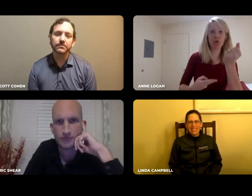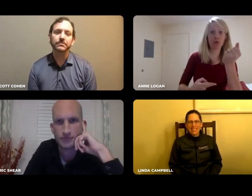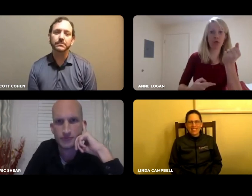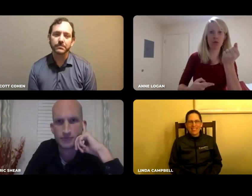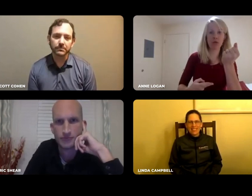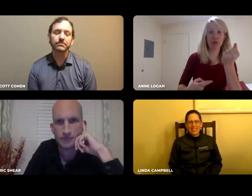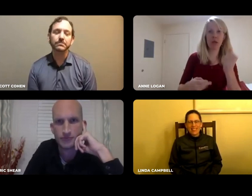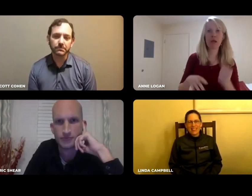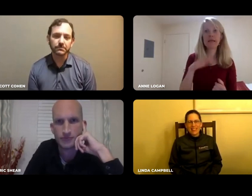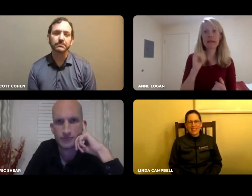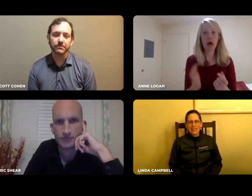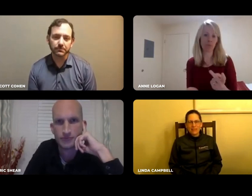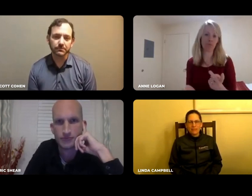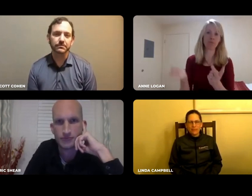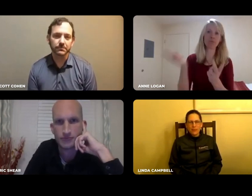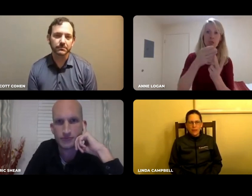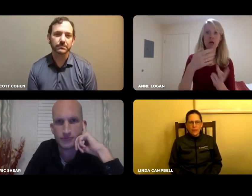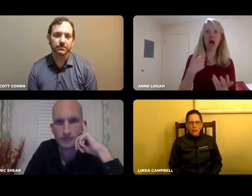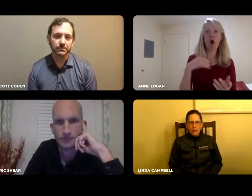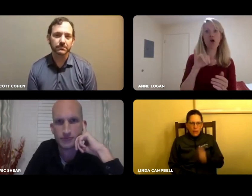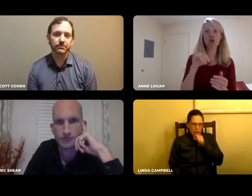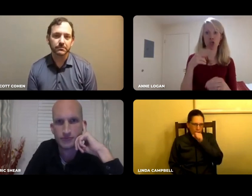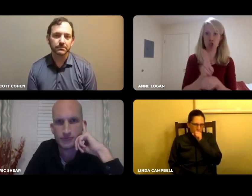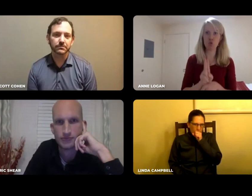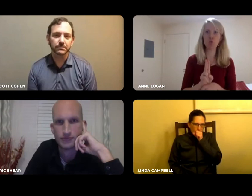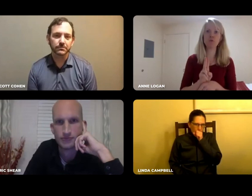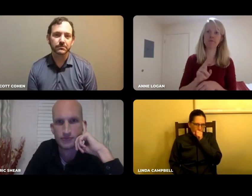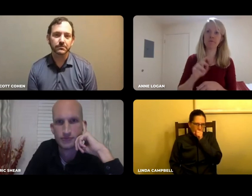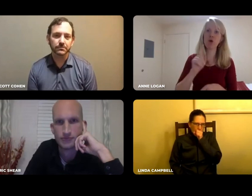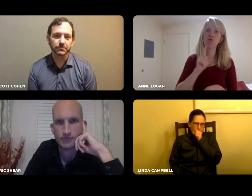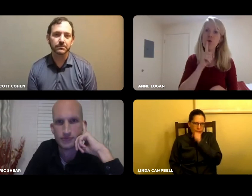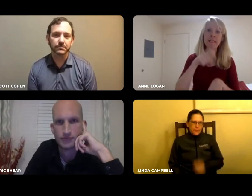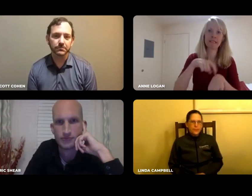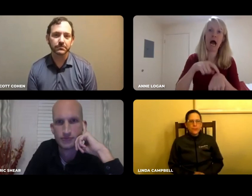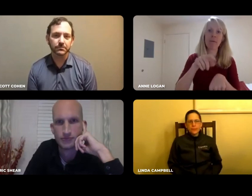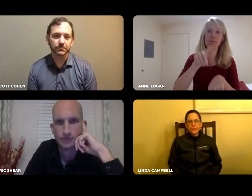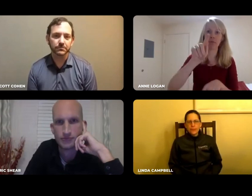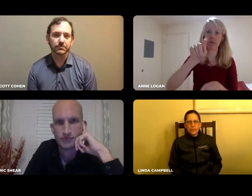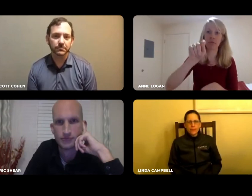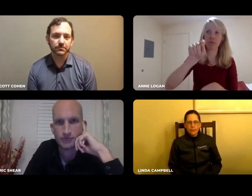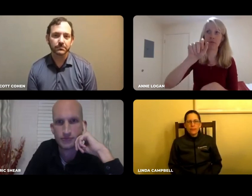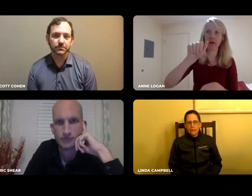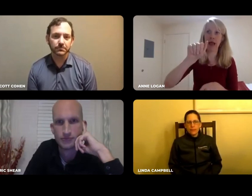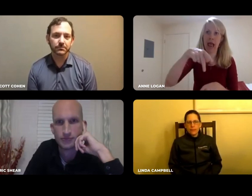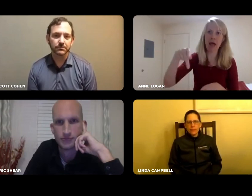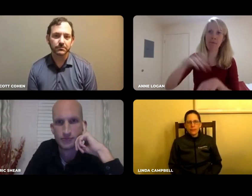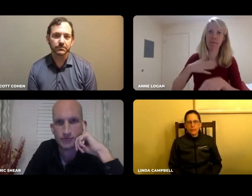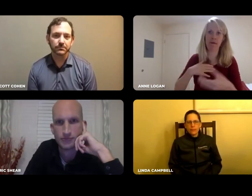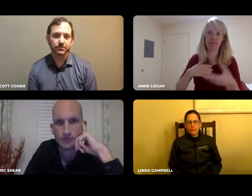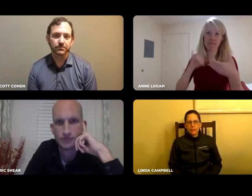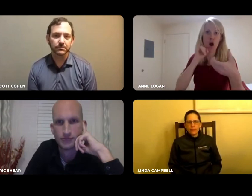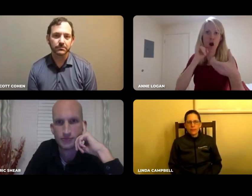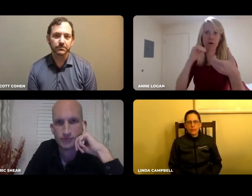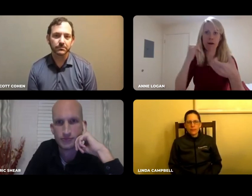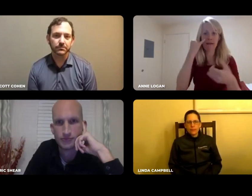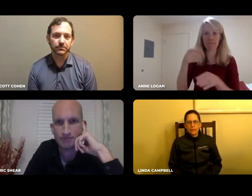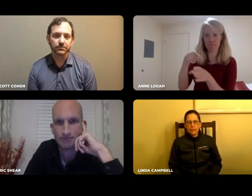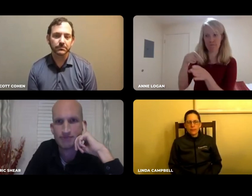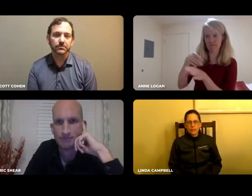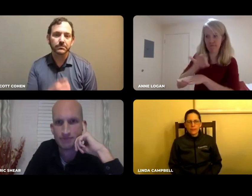It's beneficial having both Real-time captioning on my phone.